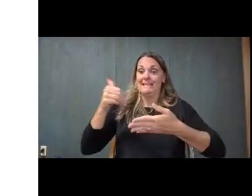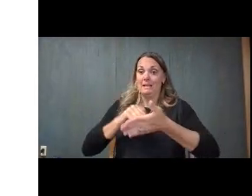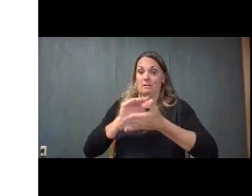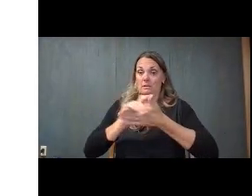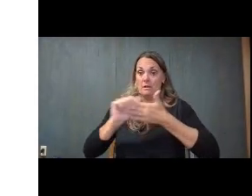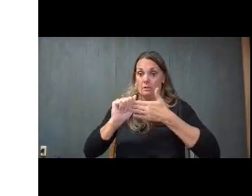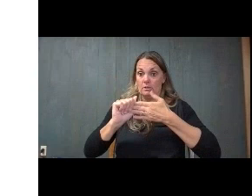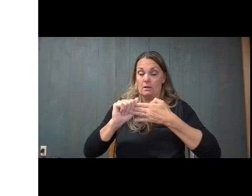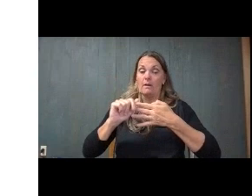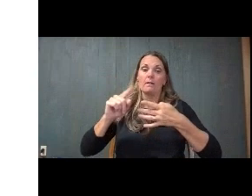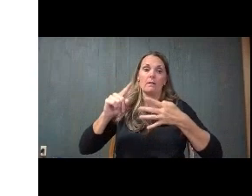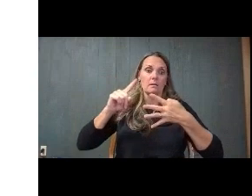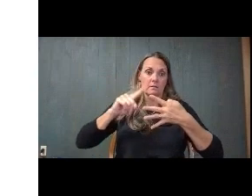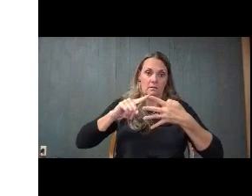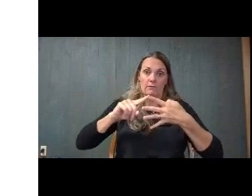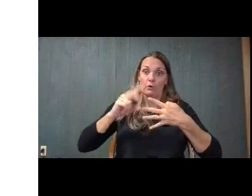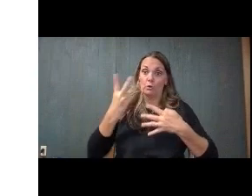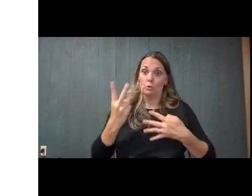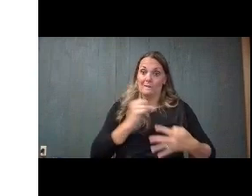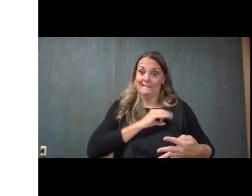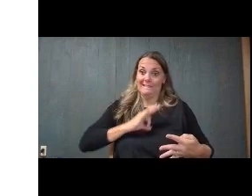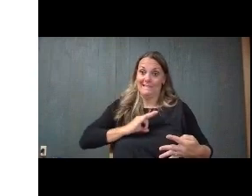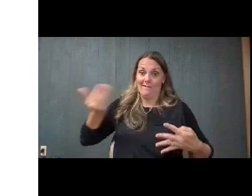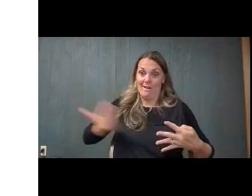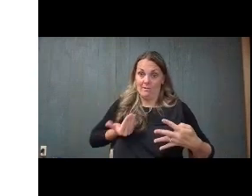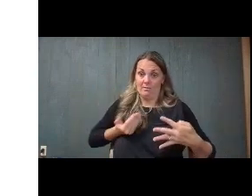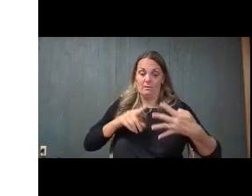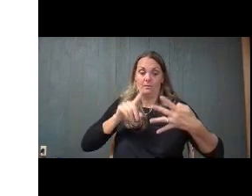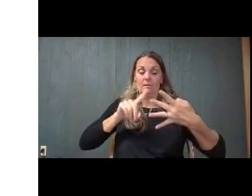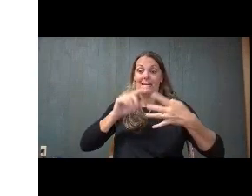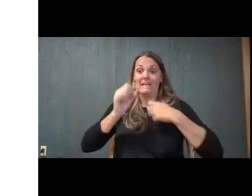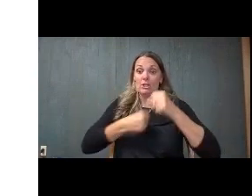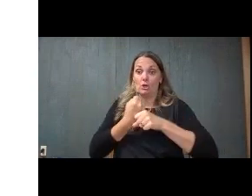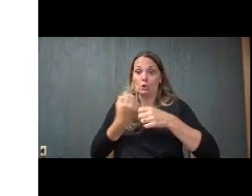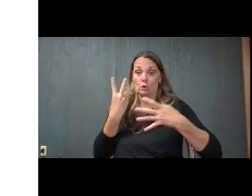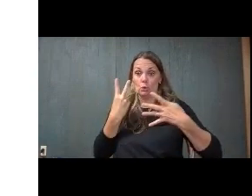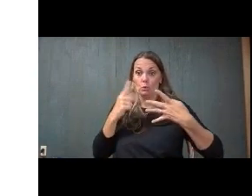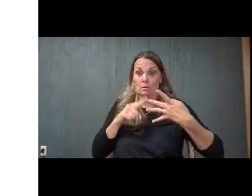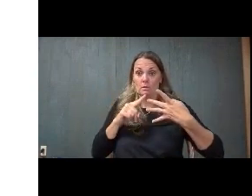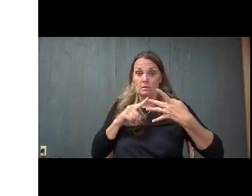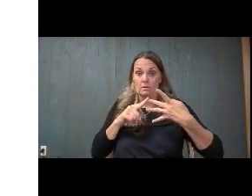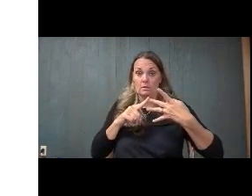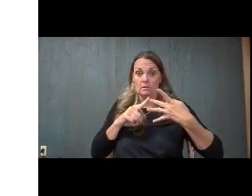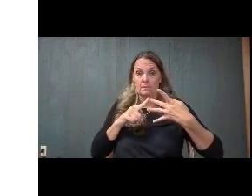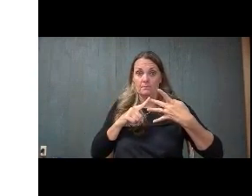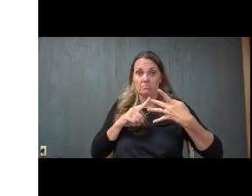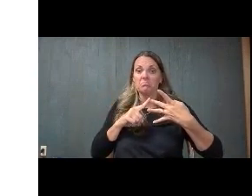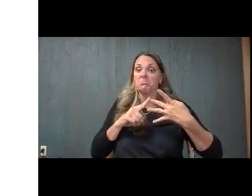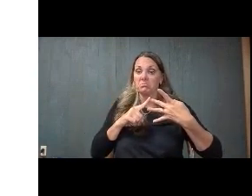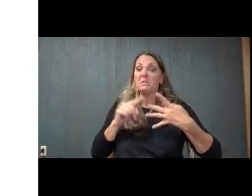for those two staff that we're hiring year to year reflects the existing $10,000,